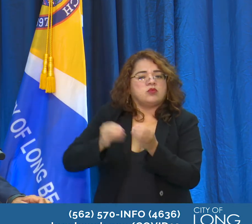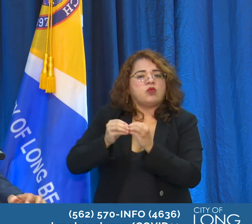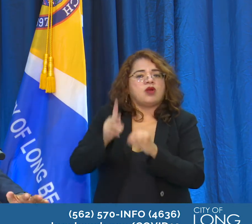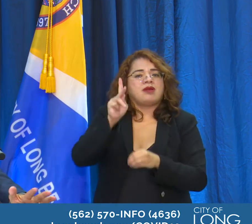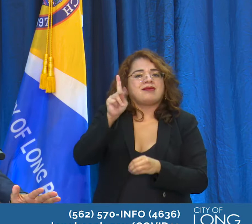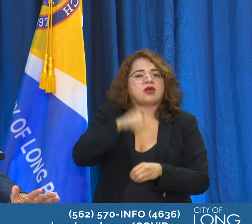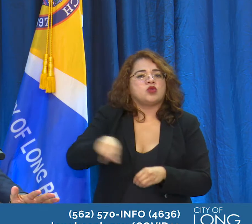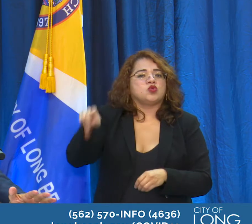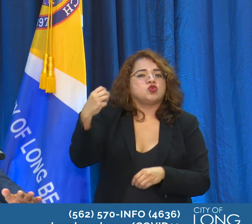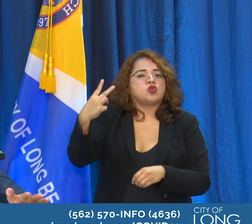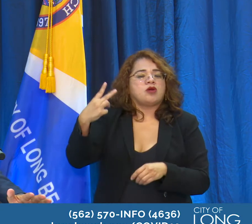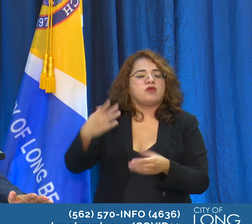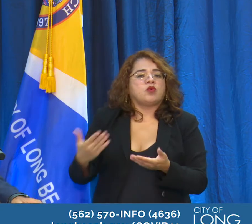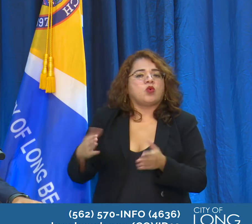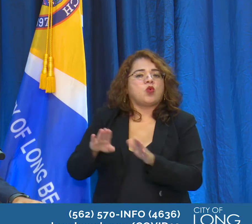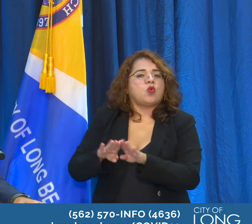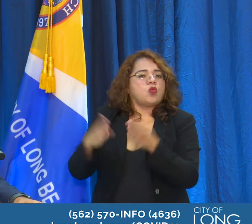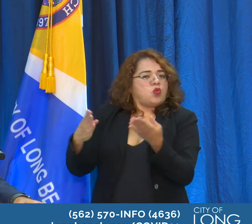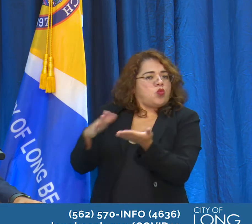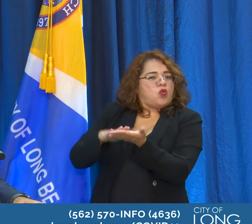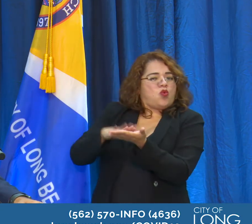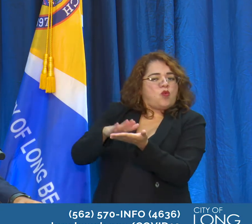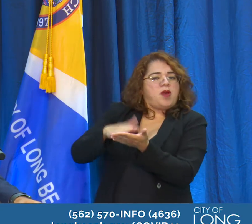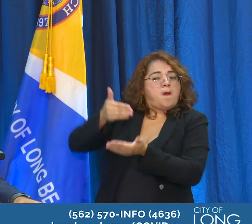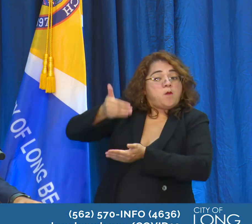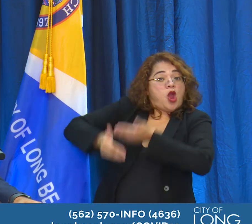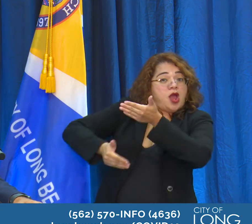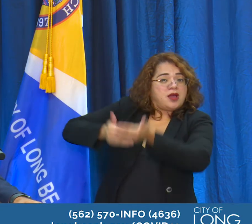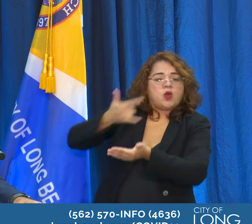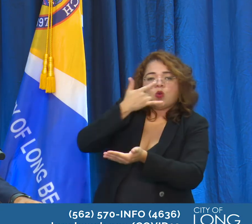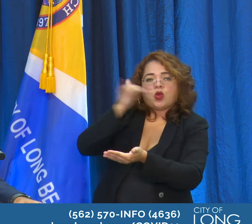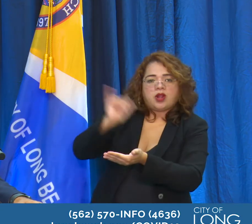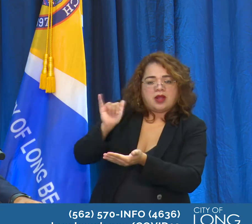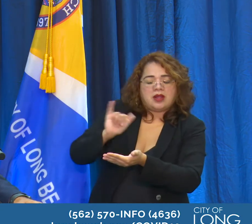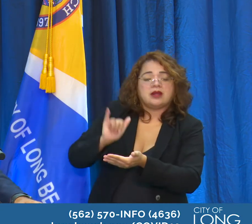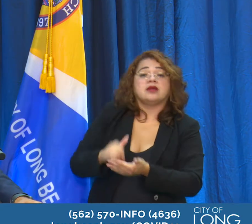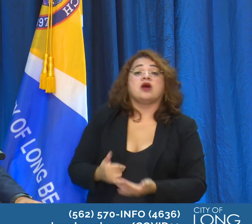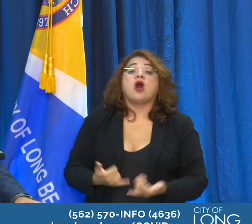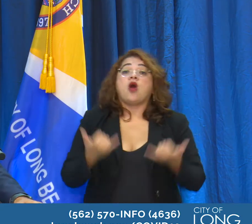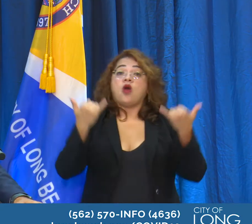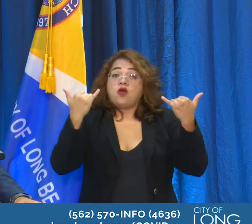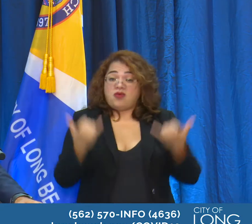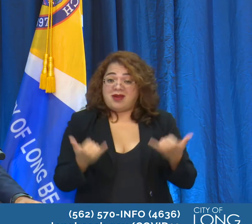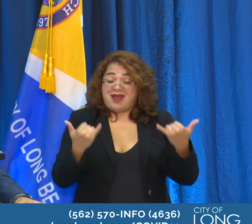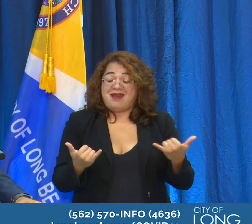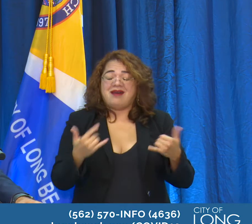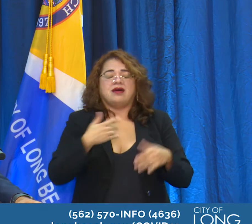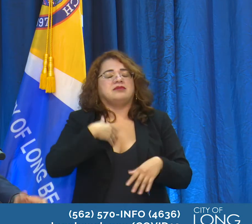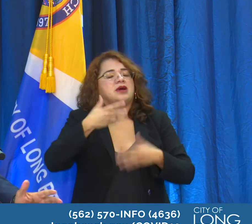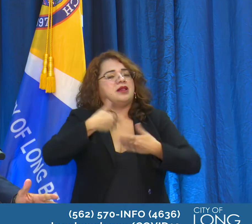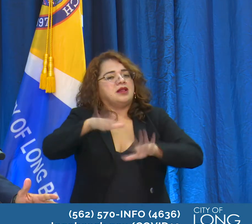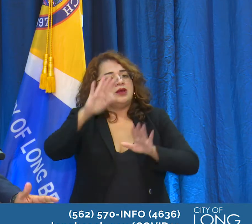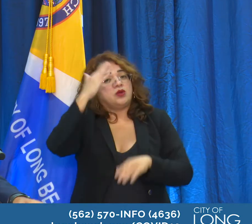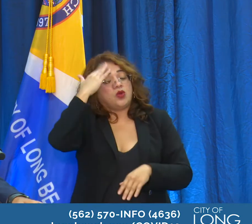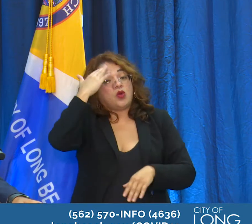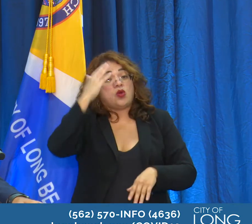I want to just note that there is probably nothing more important for us, as a country,